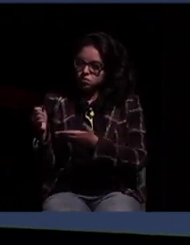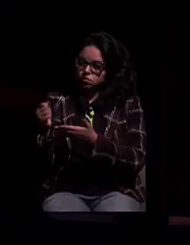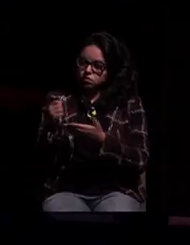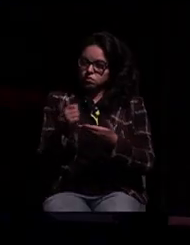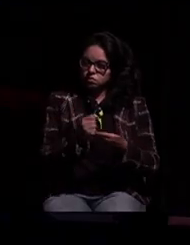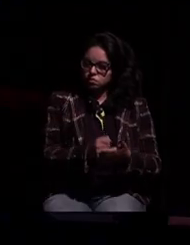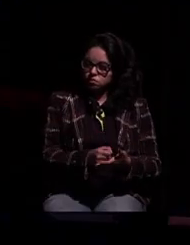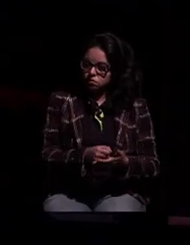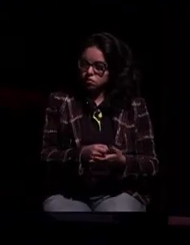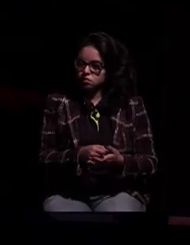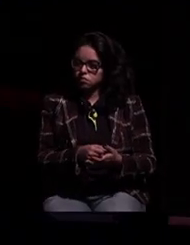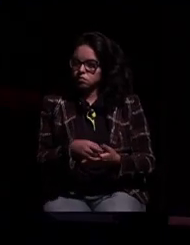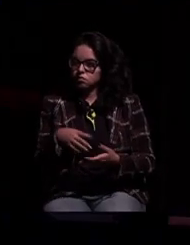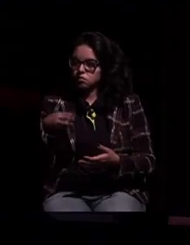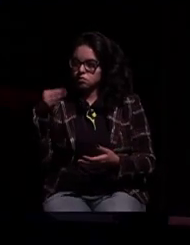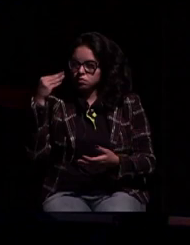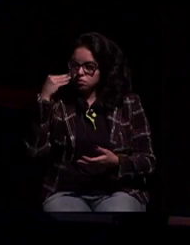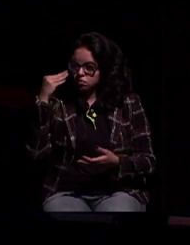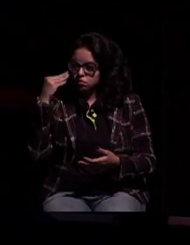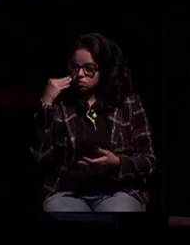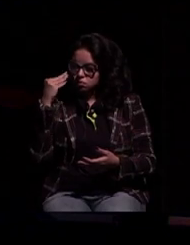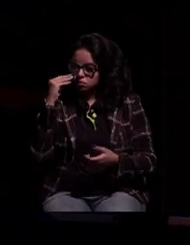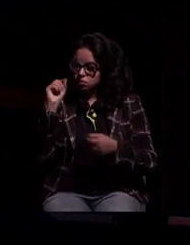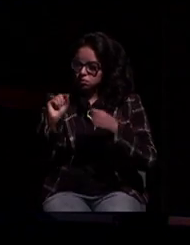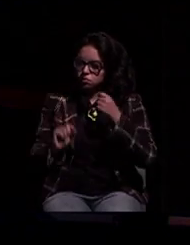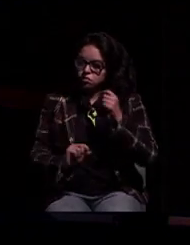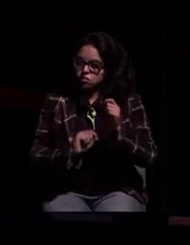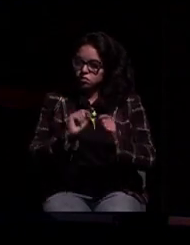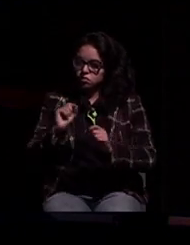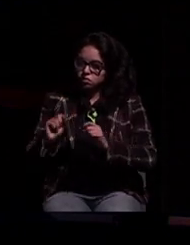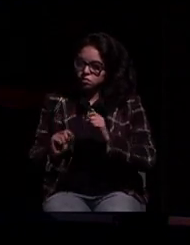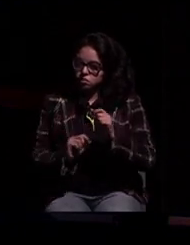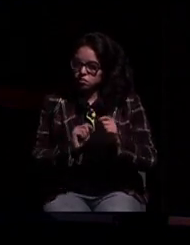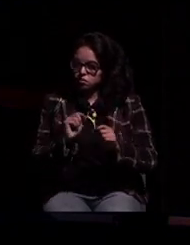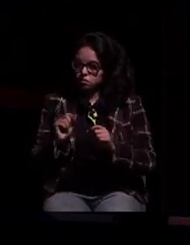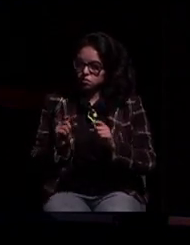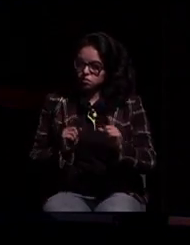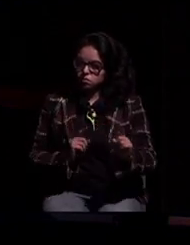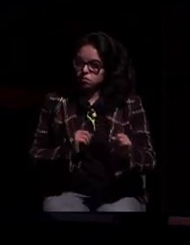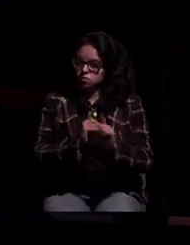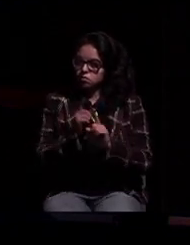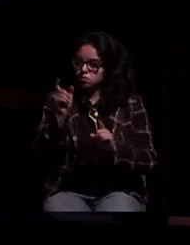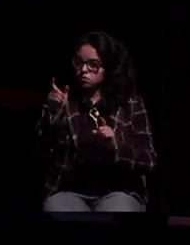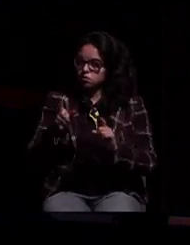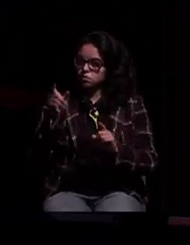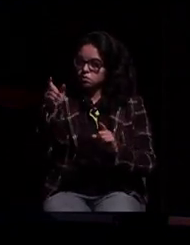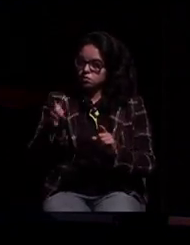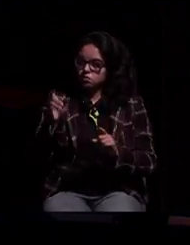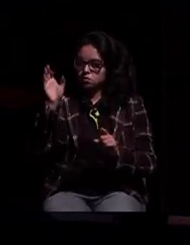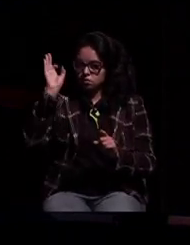after those exotic, rare, strange